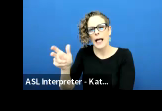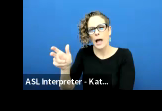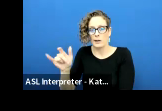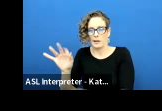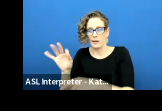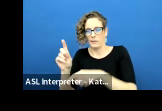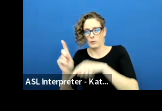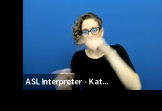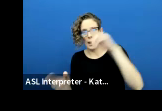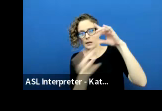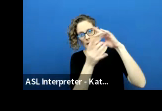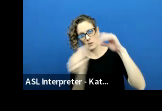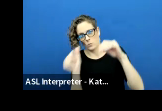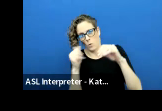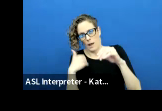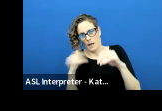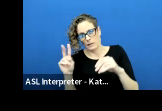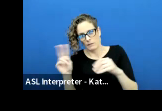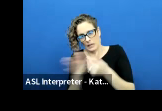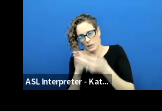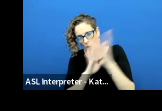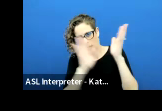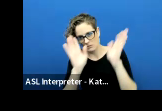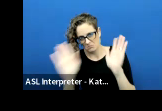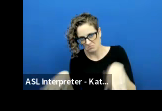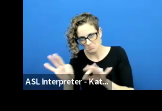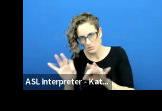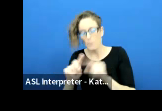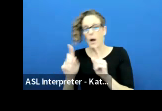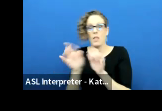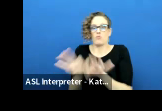anyway so that's not a big deal but certainly all the critical and really important Services